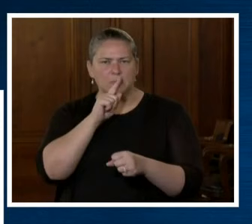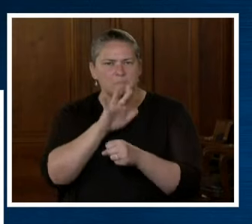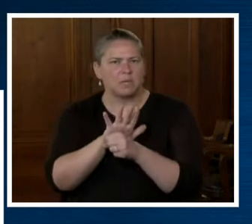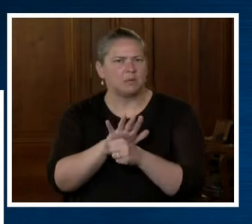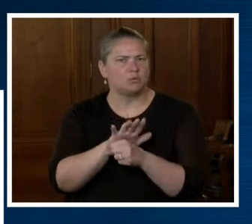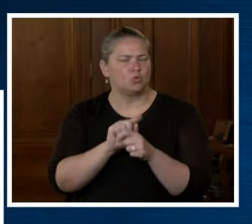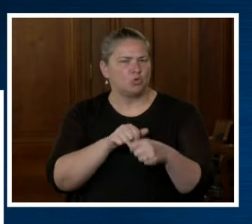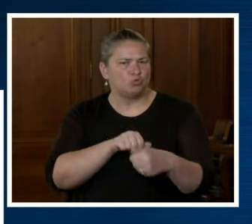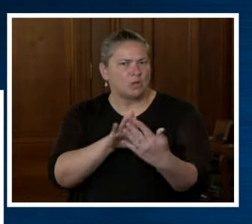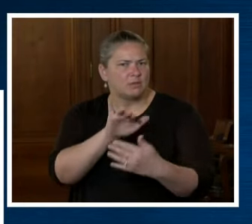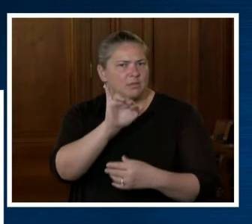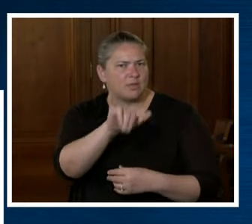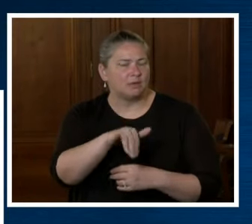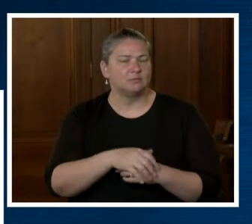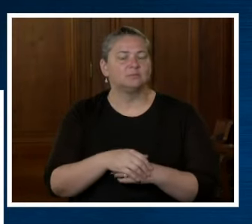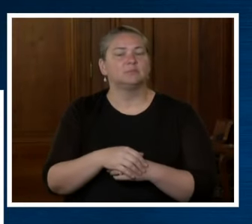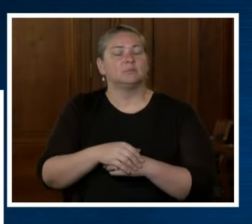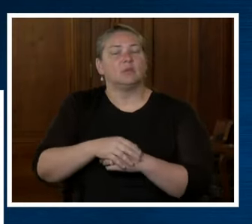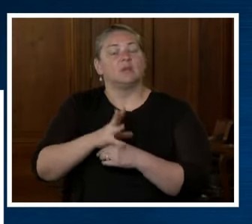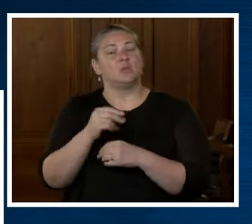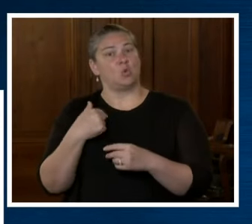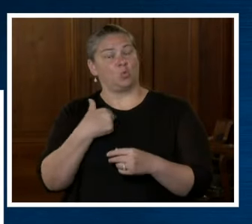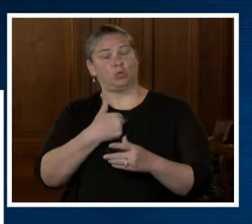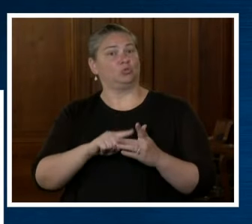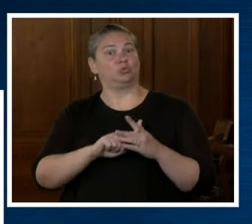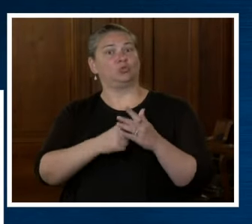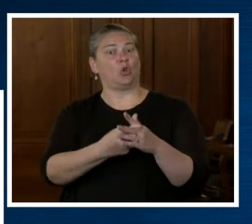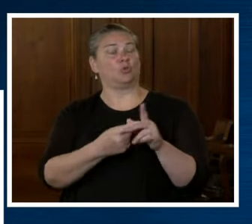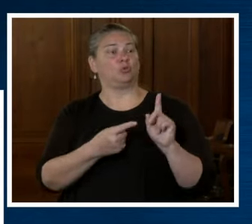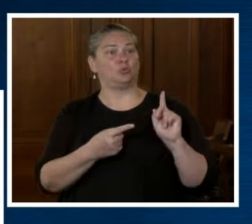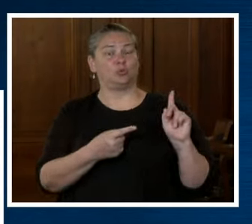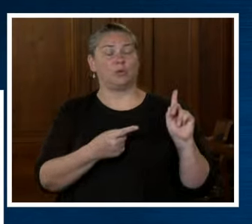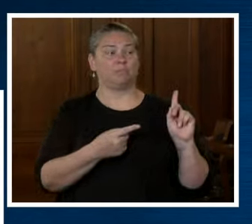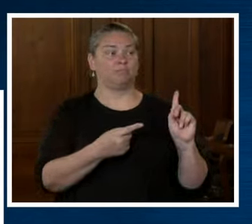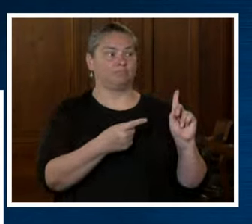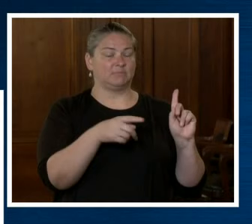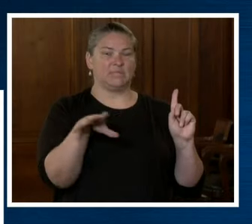VENTILATORS. WE WENT OUT AND GOT ALL OF THE CONVERTIBLE VENTILATORS